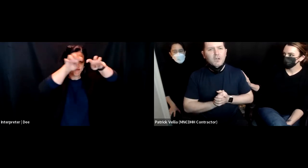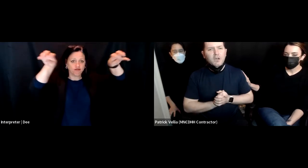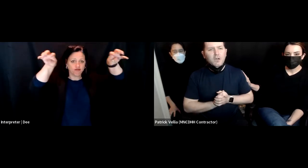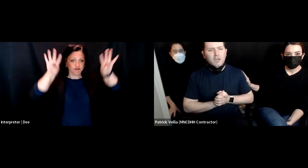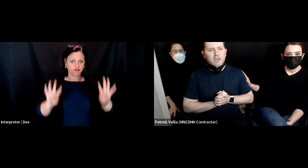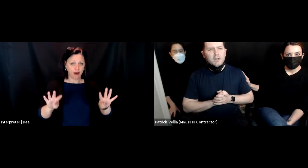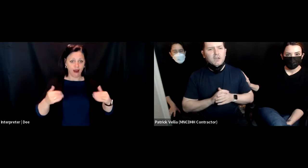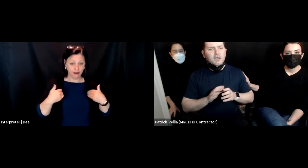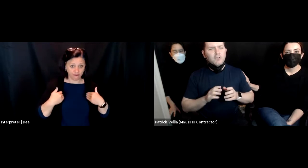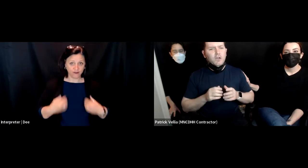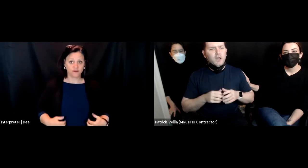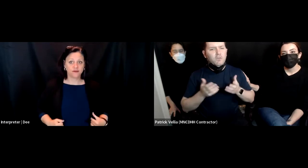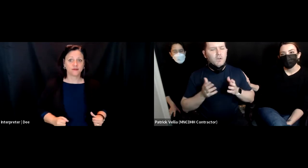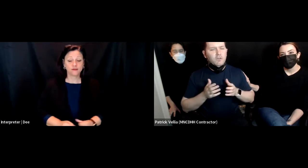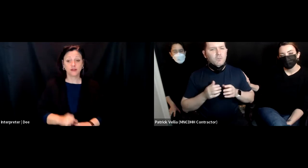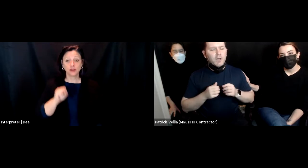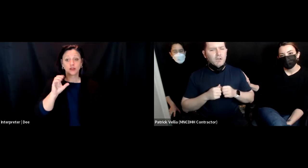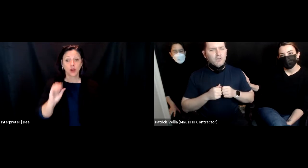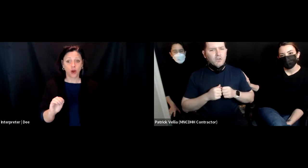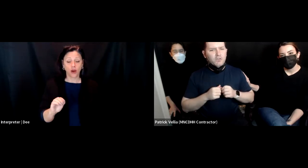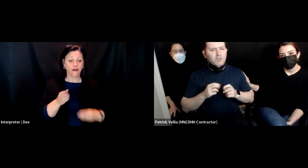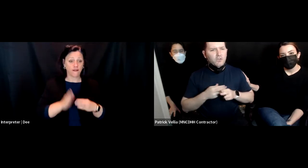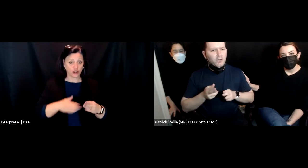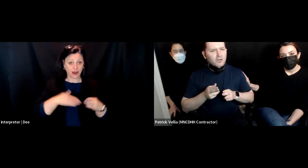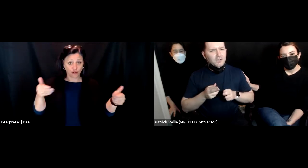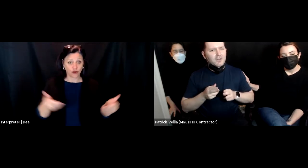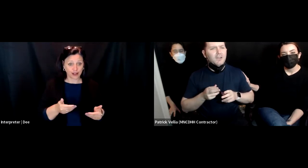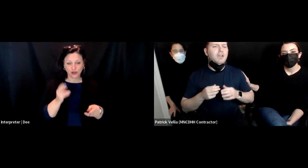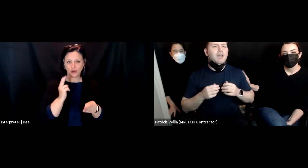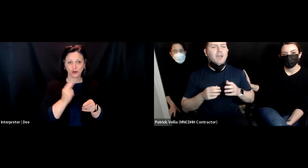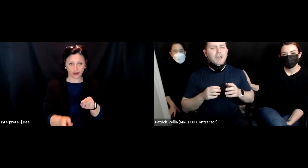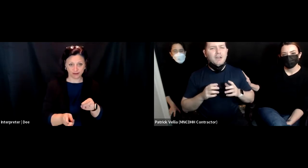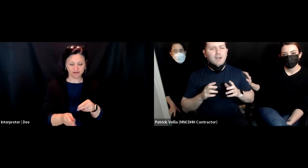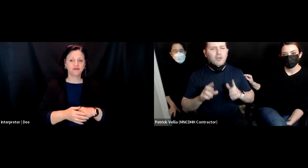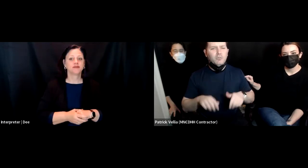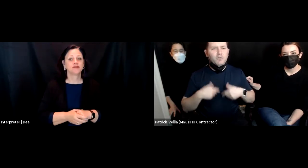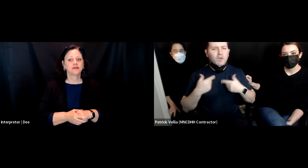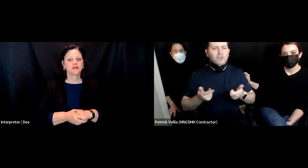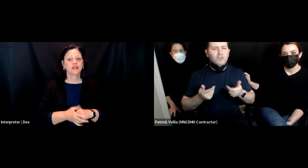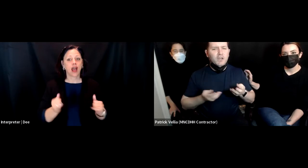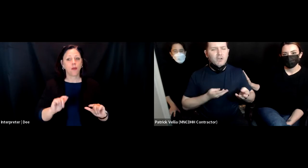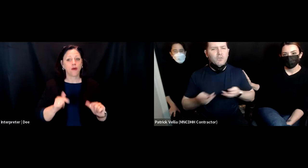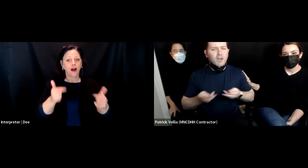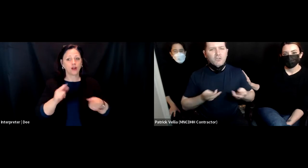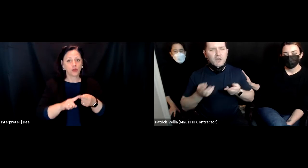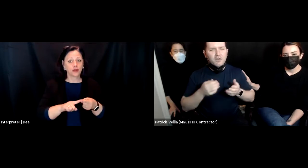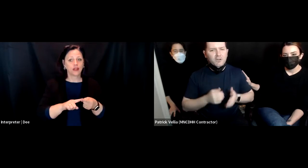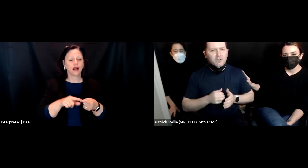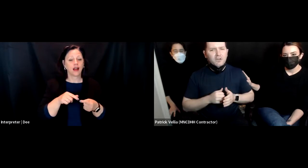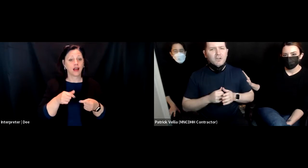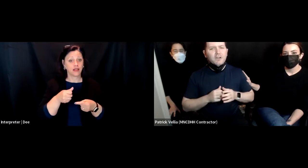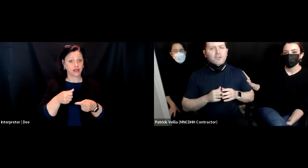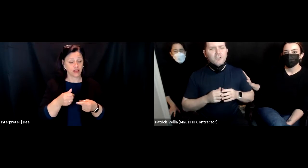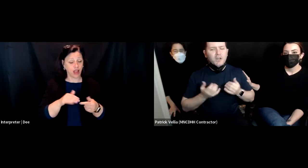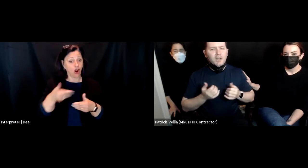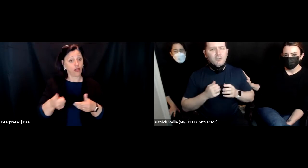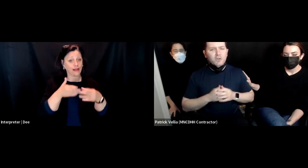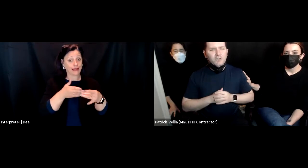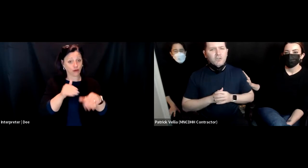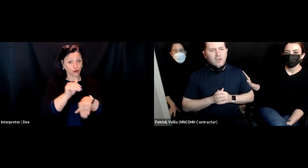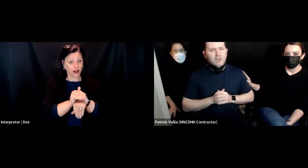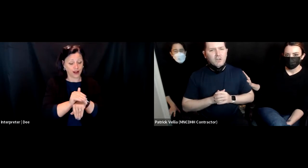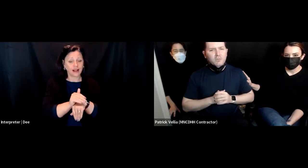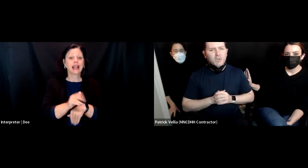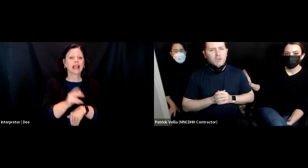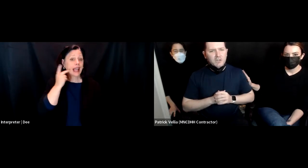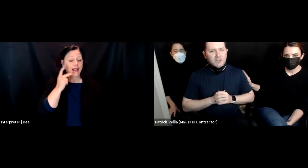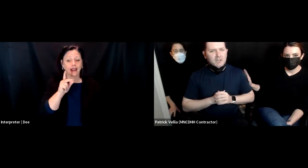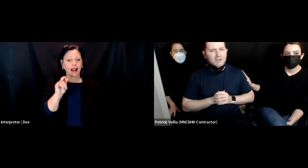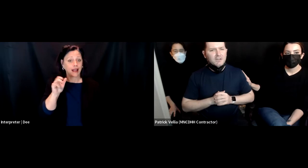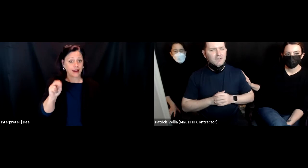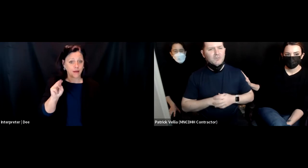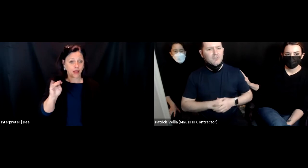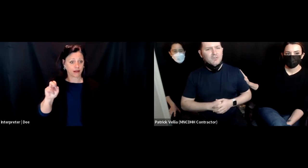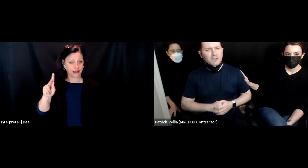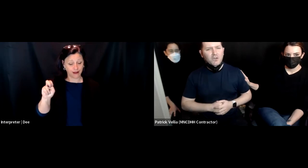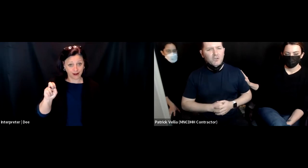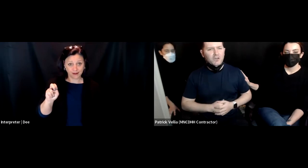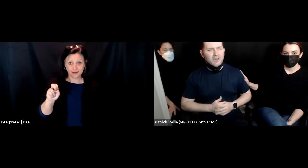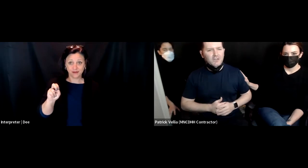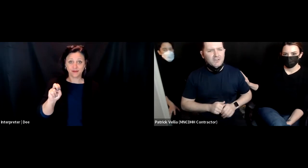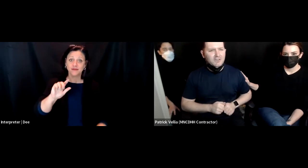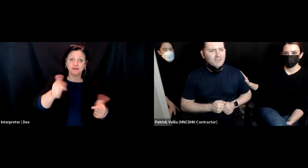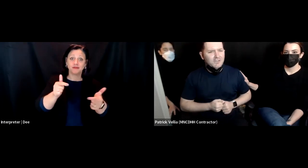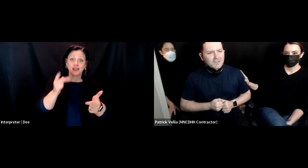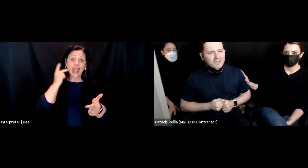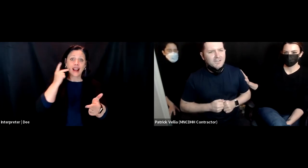I also have a black background behind me, which is hanging on a wall.